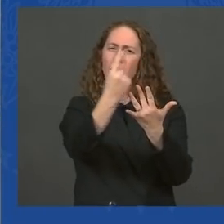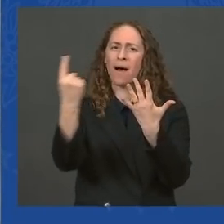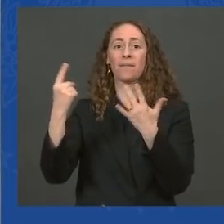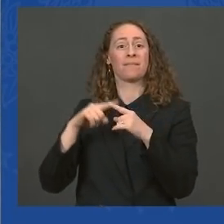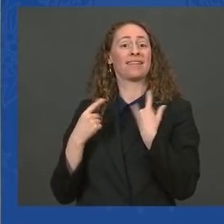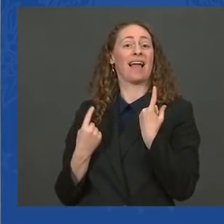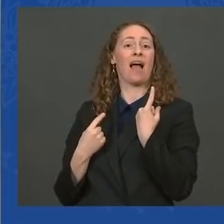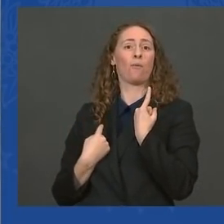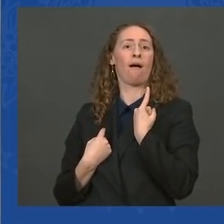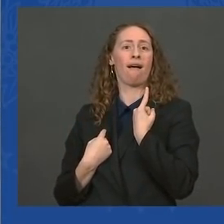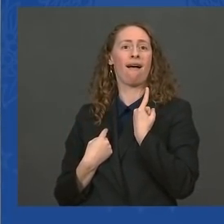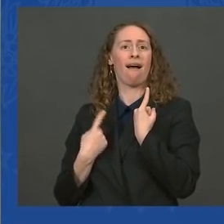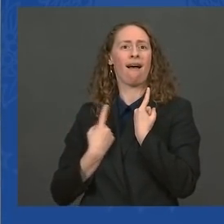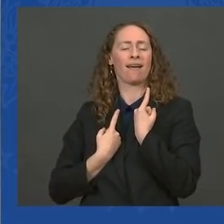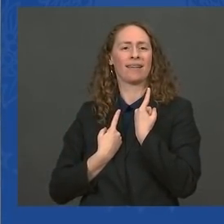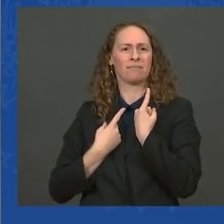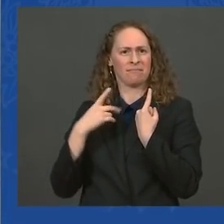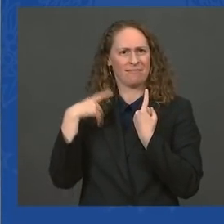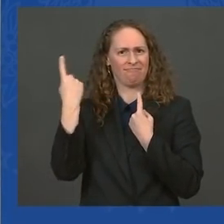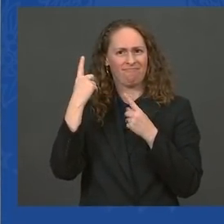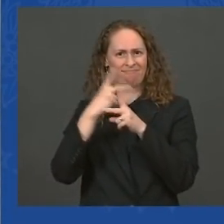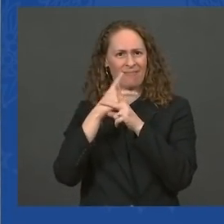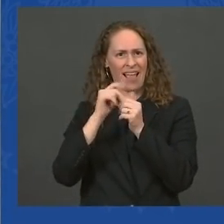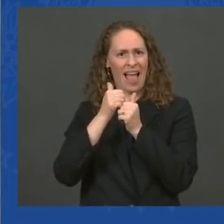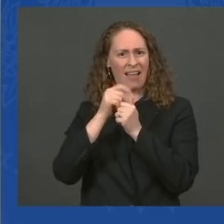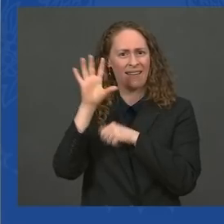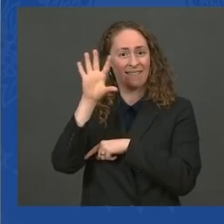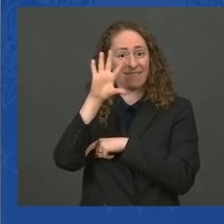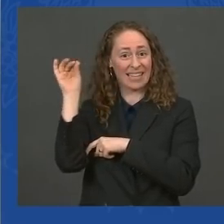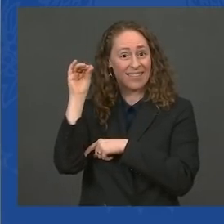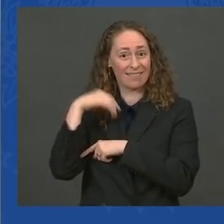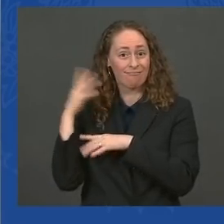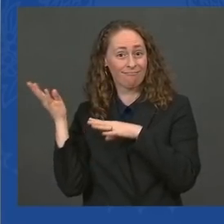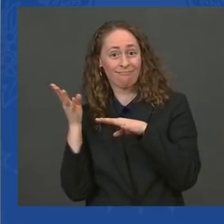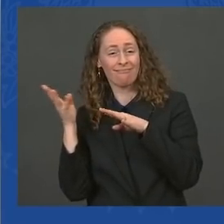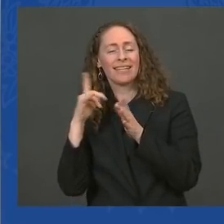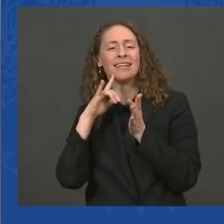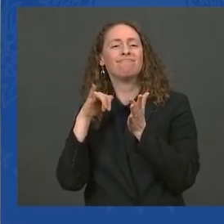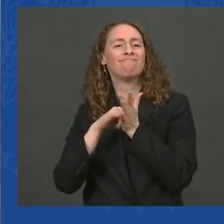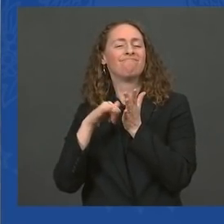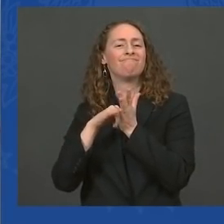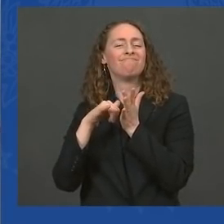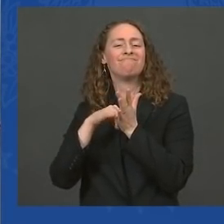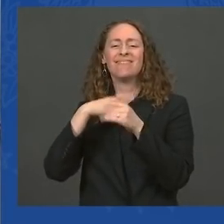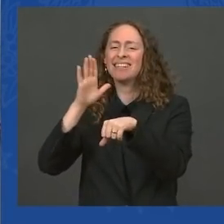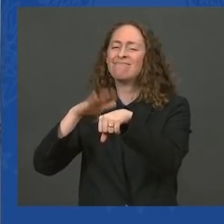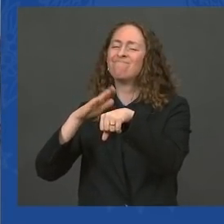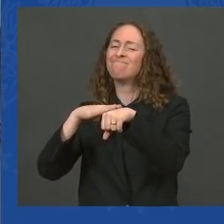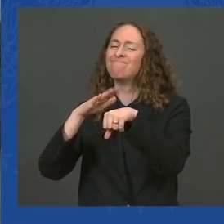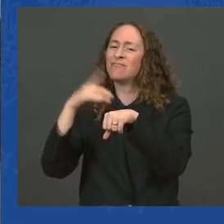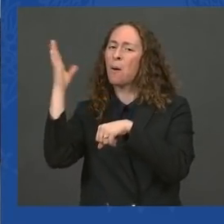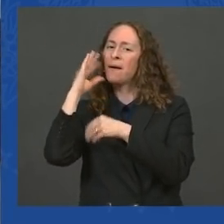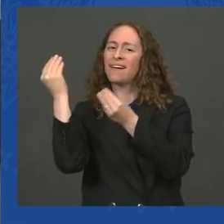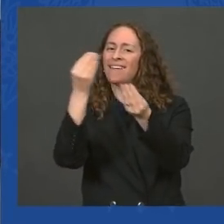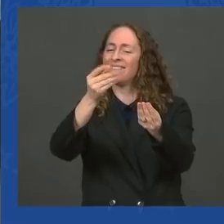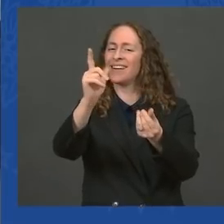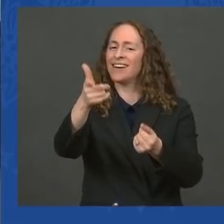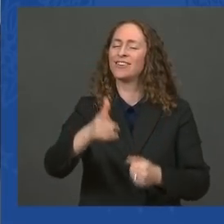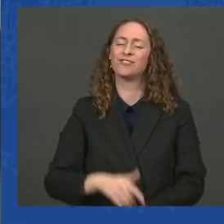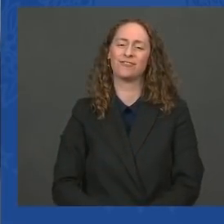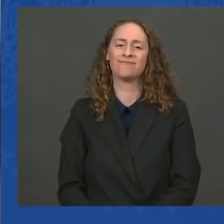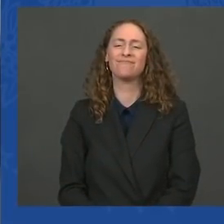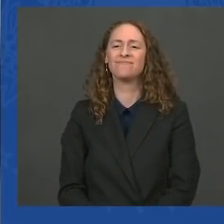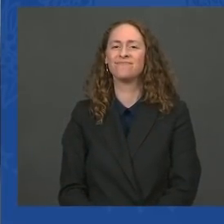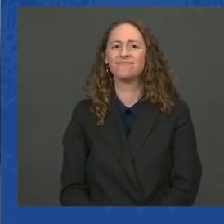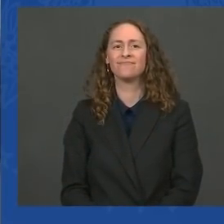All right. Congratulations. All right.